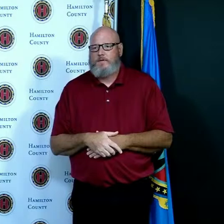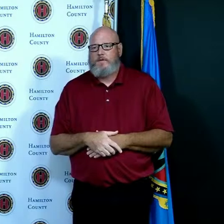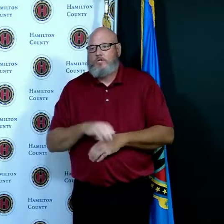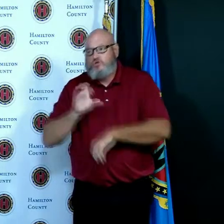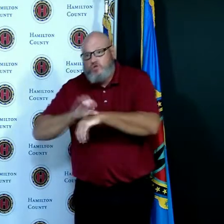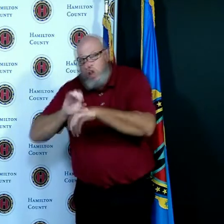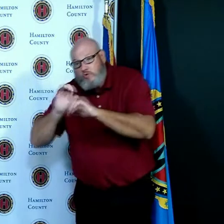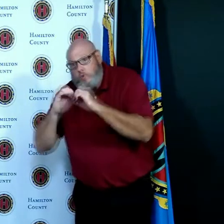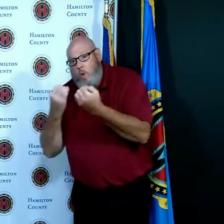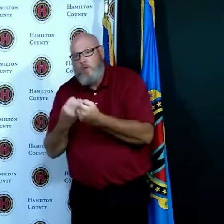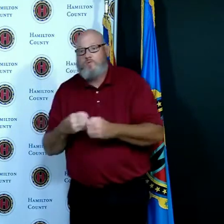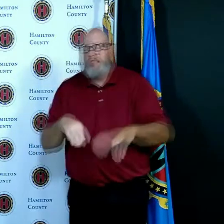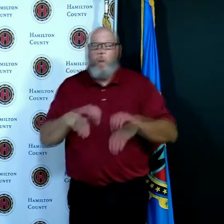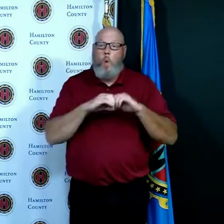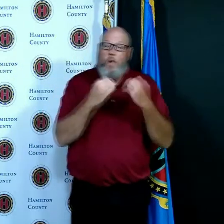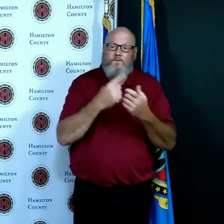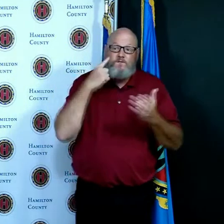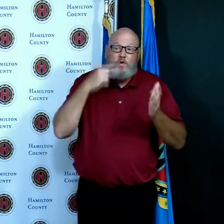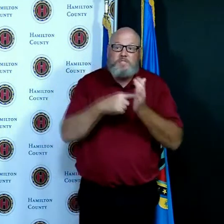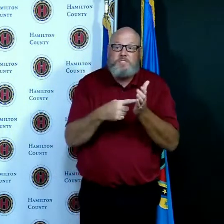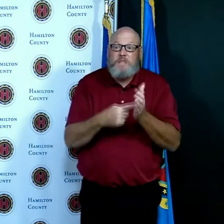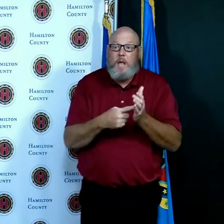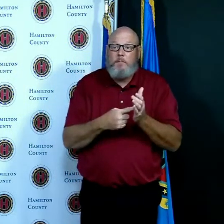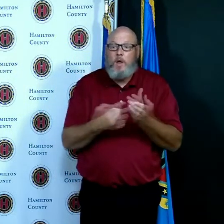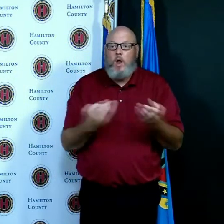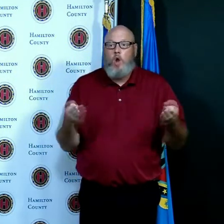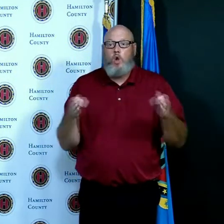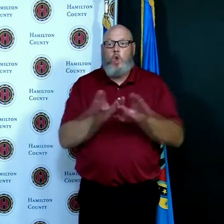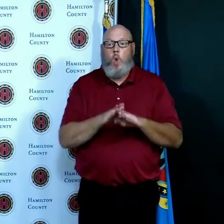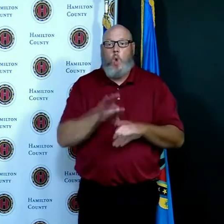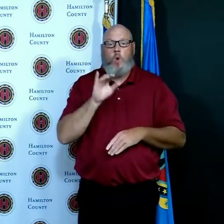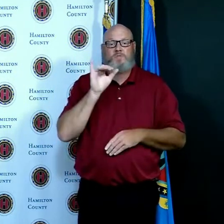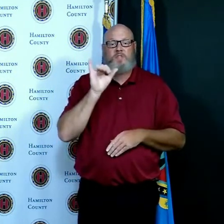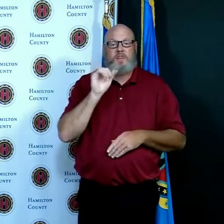tied in to the black community in this in our in Hamilton County